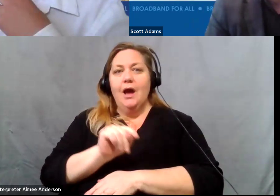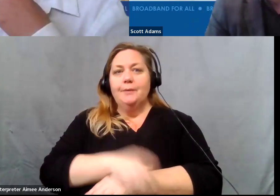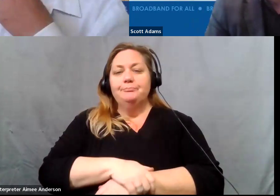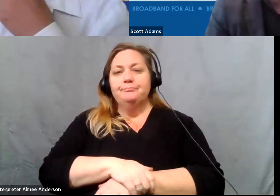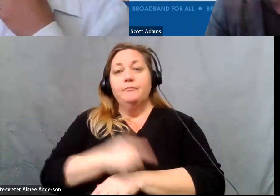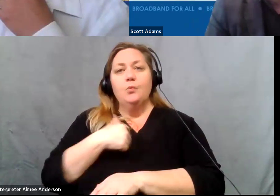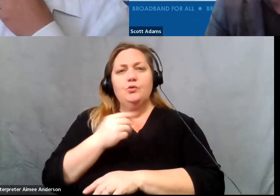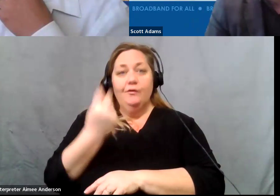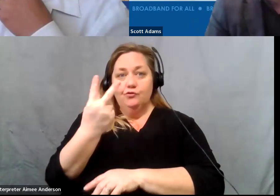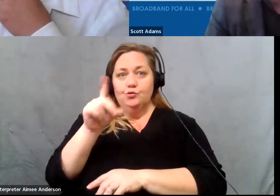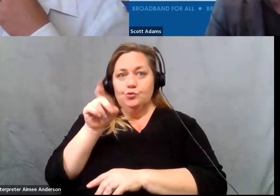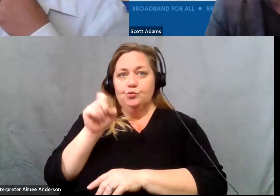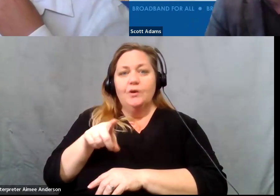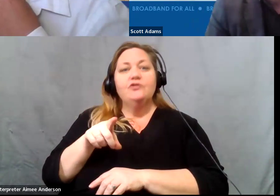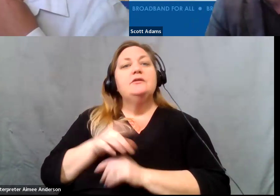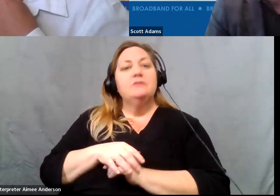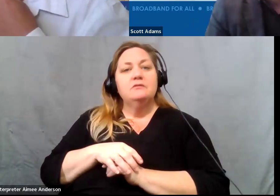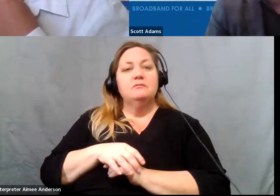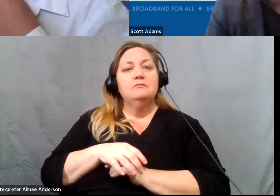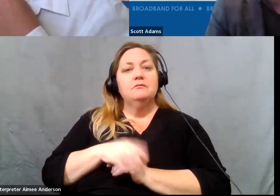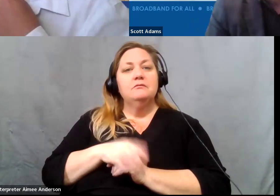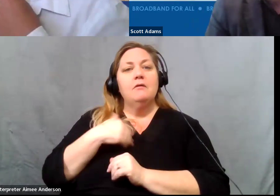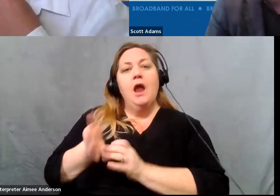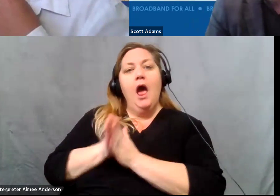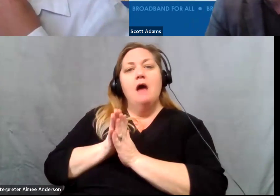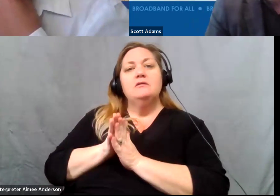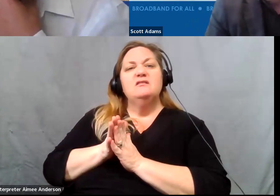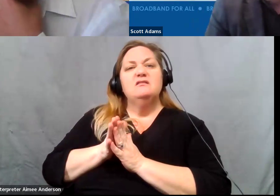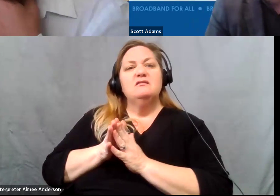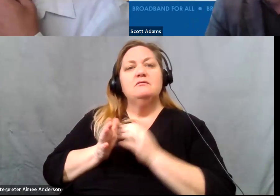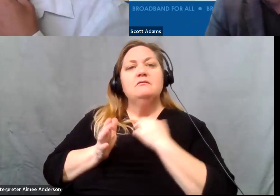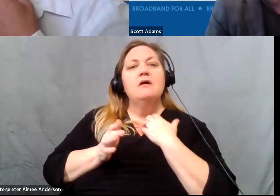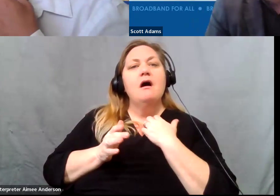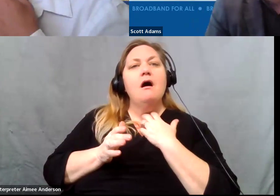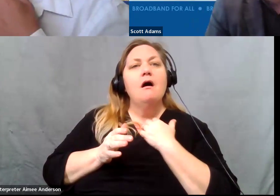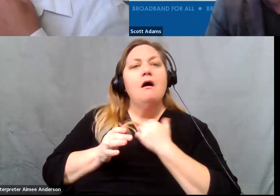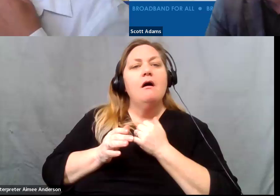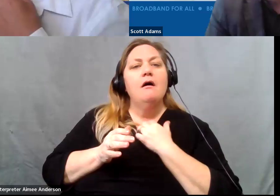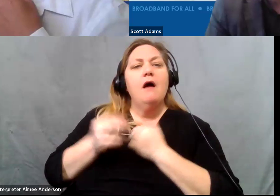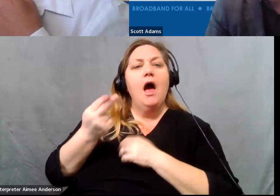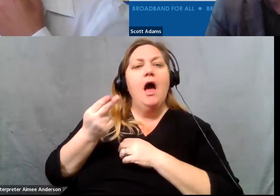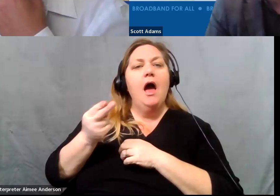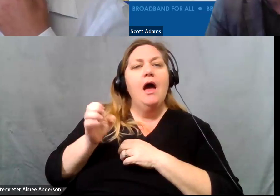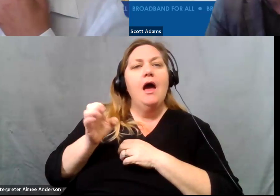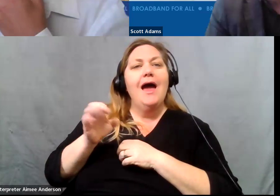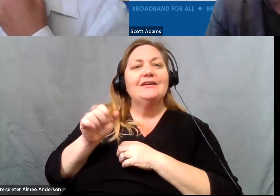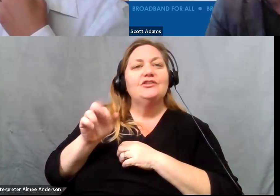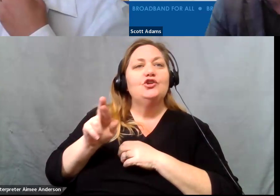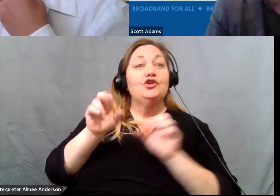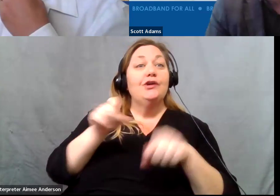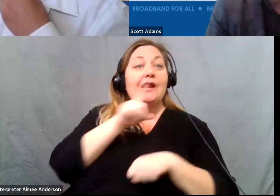2 questions. I'm going to ask Hector. You now can unmute.